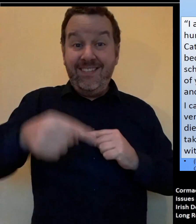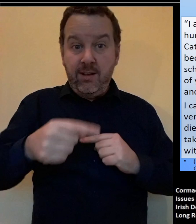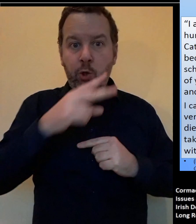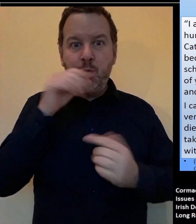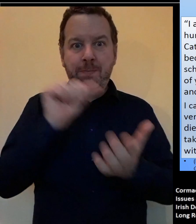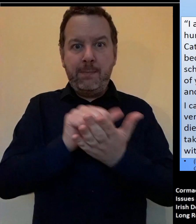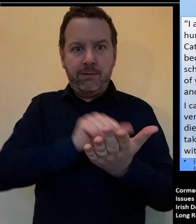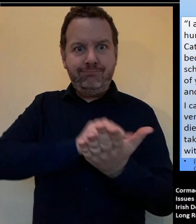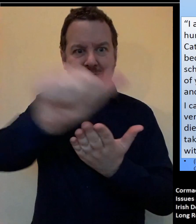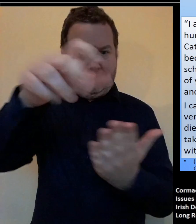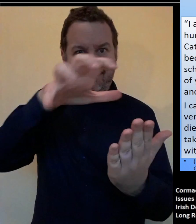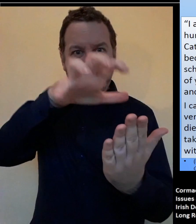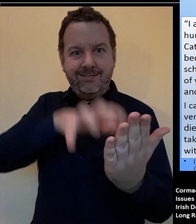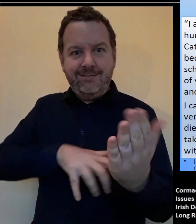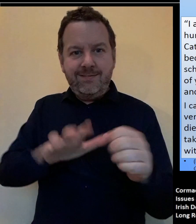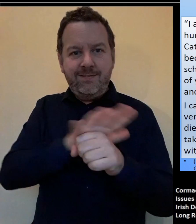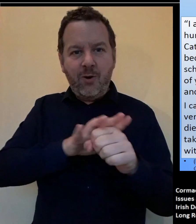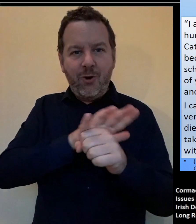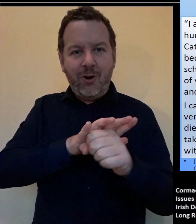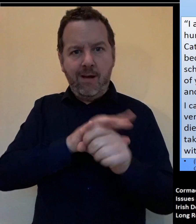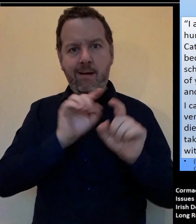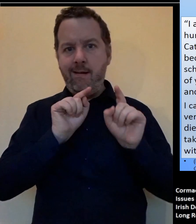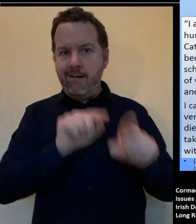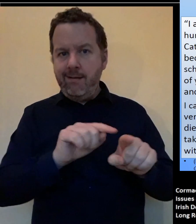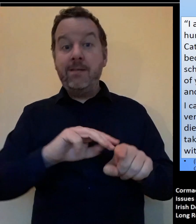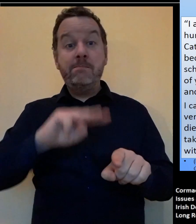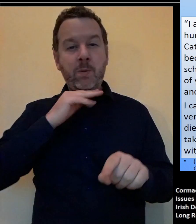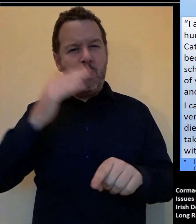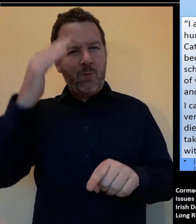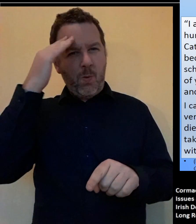and printed in newspapers in full.